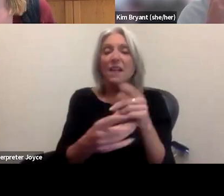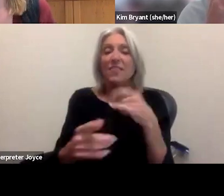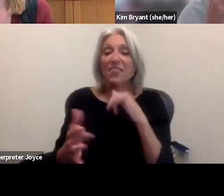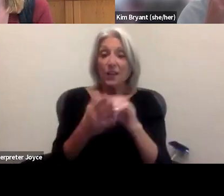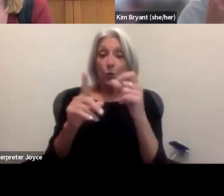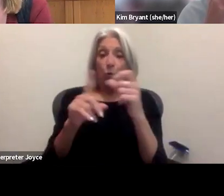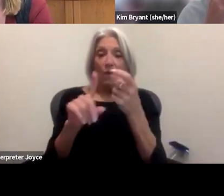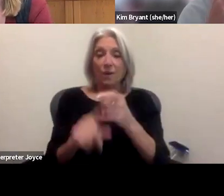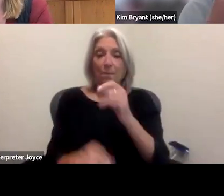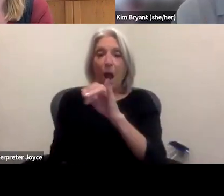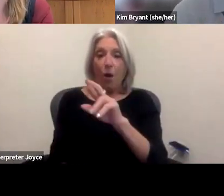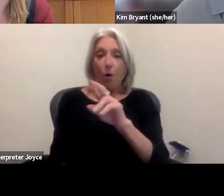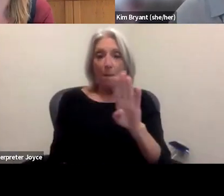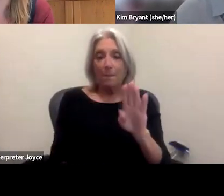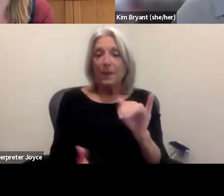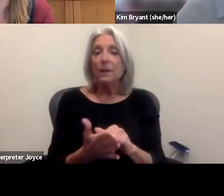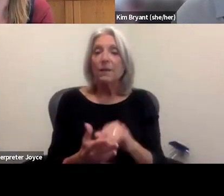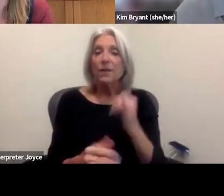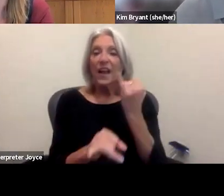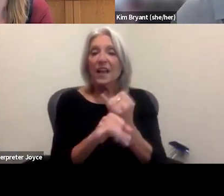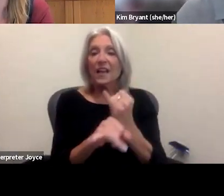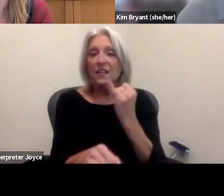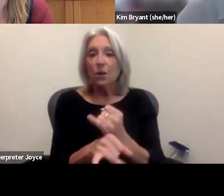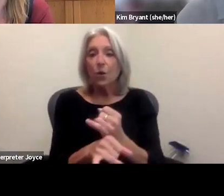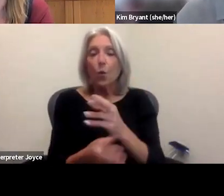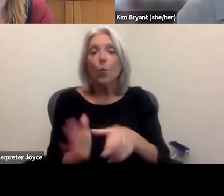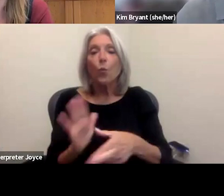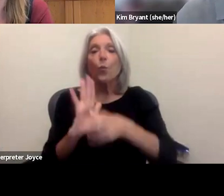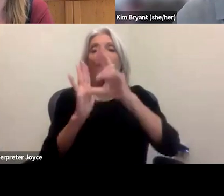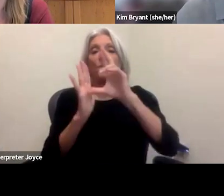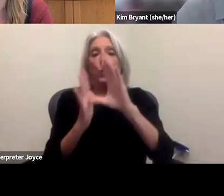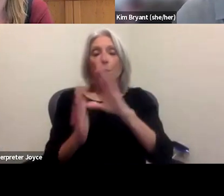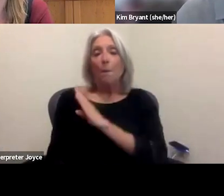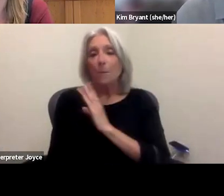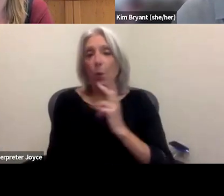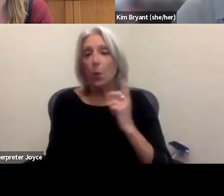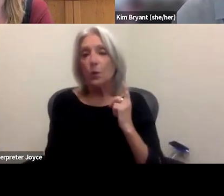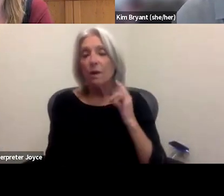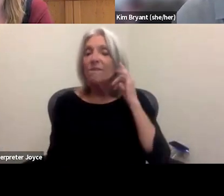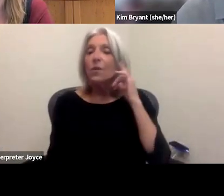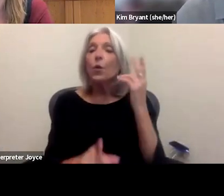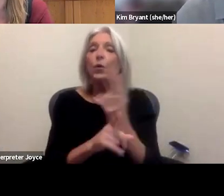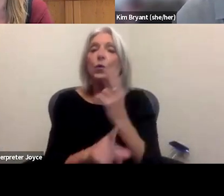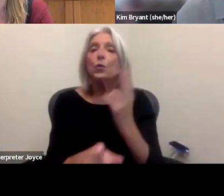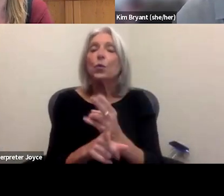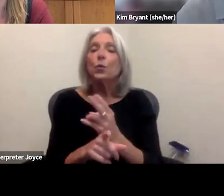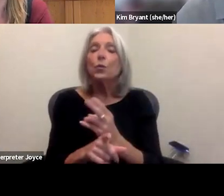if you're doing Institutional Review Board ethics protocols for using human subjects,